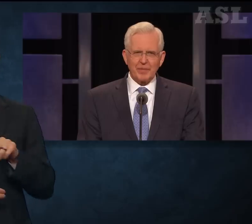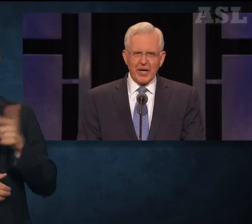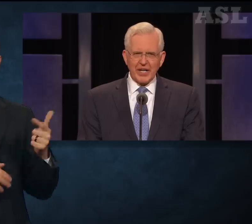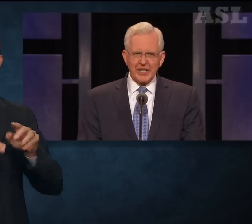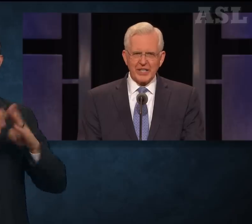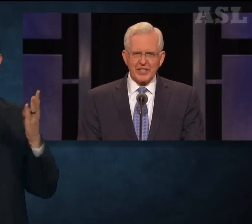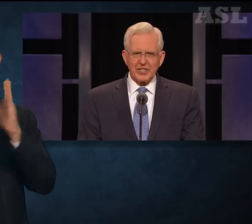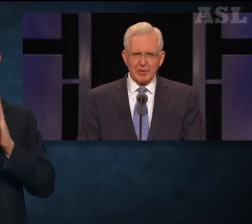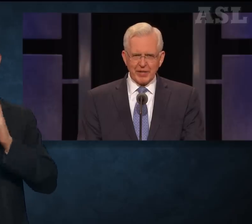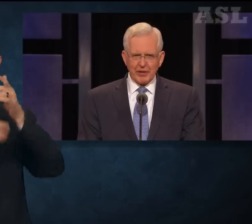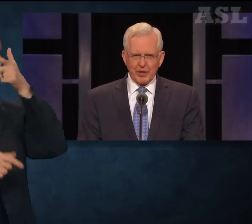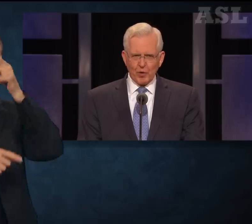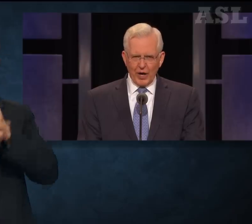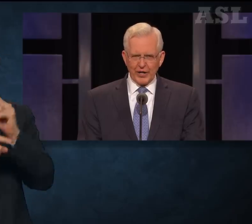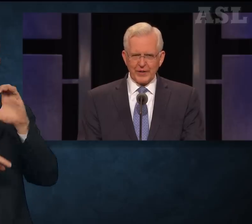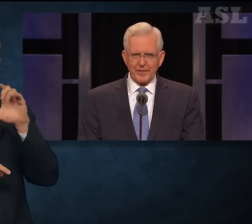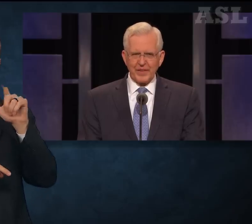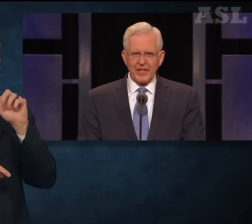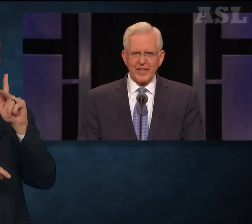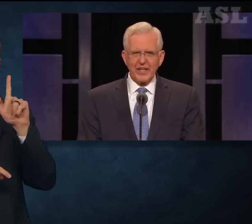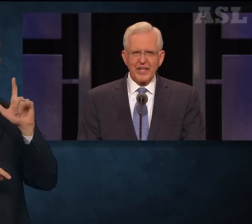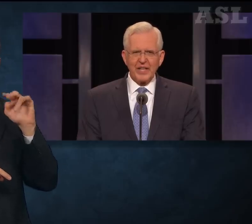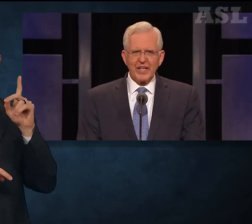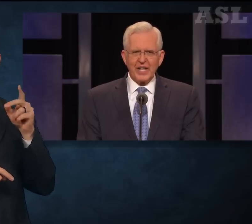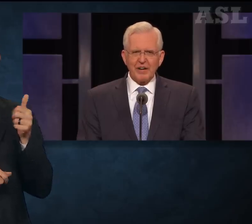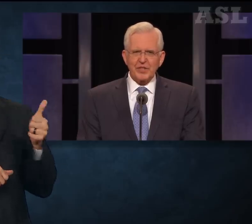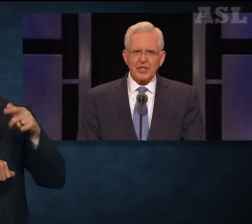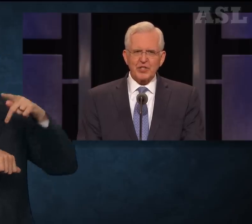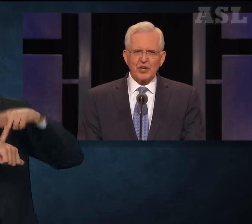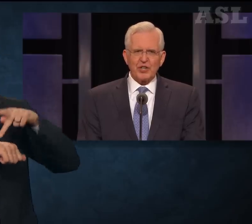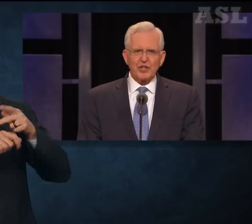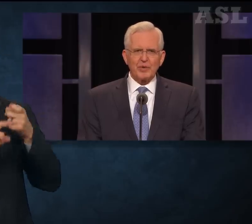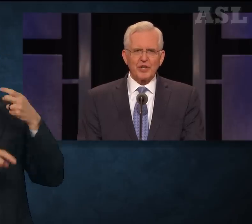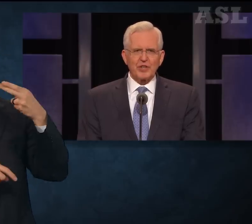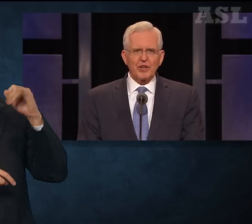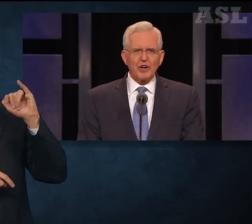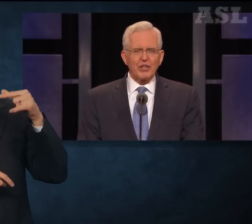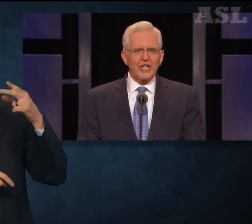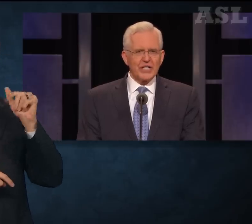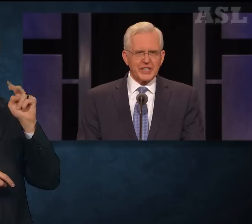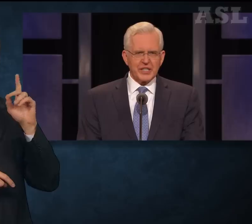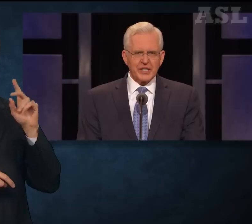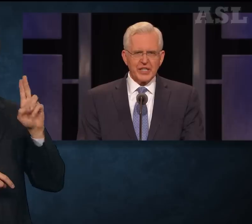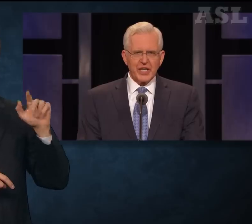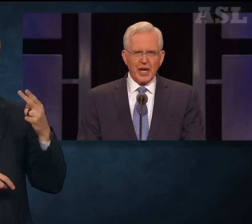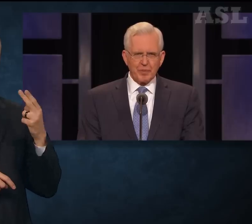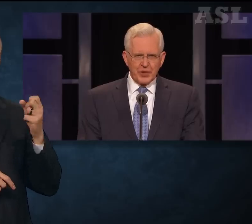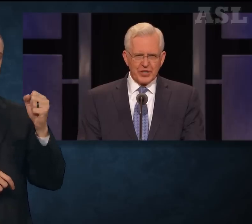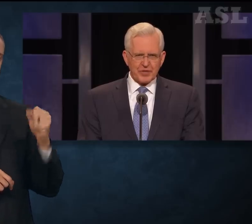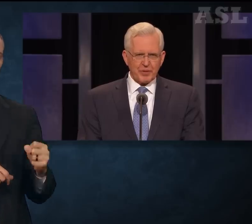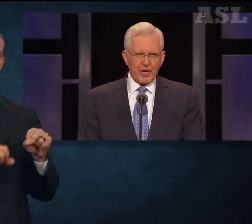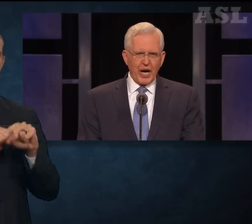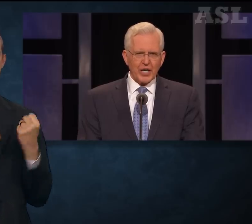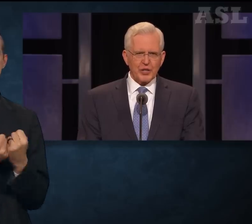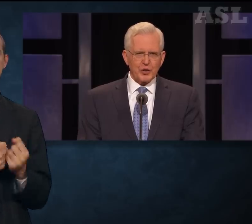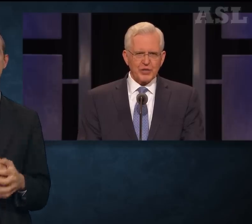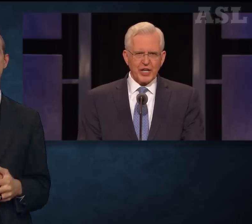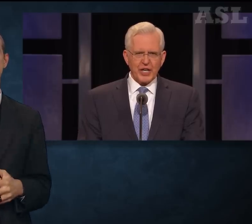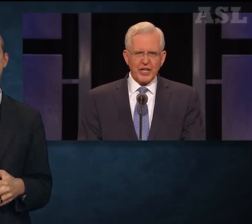SINGING "WE THANK THEE, O GOD, FOR A PROPHET."